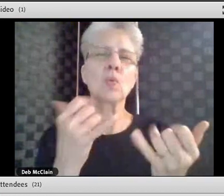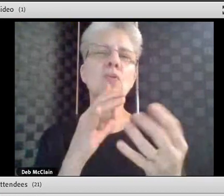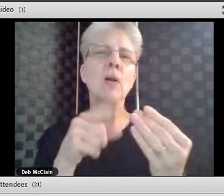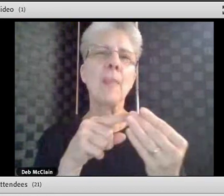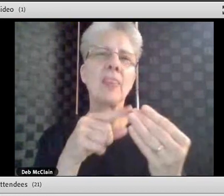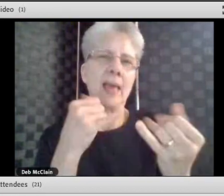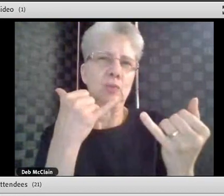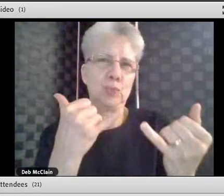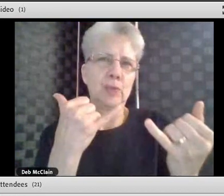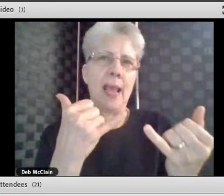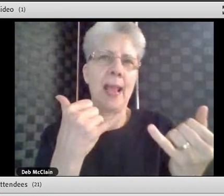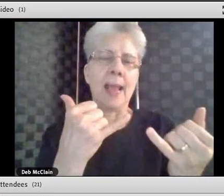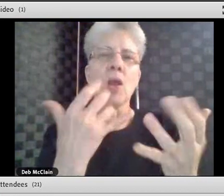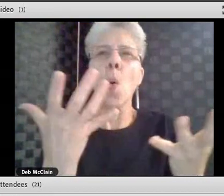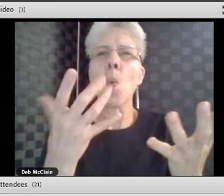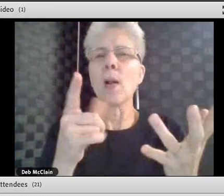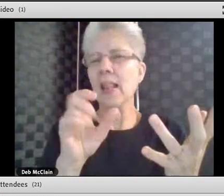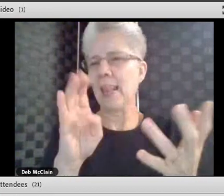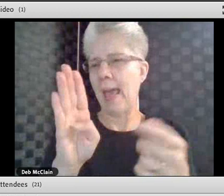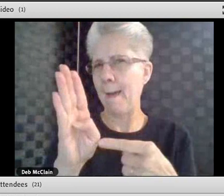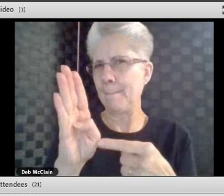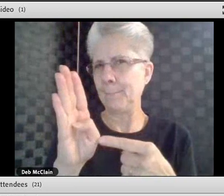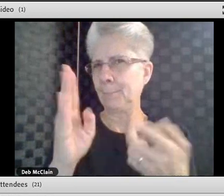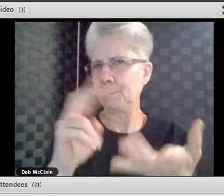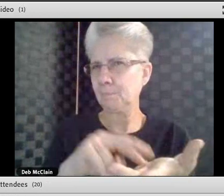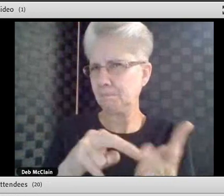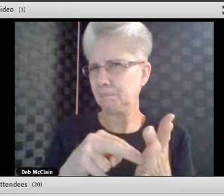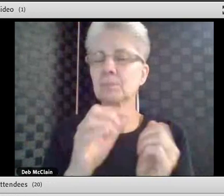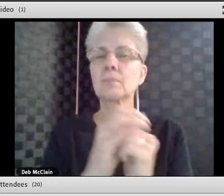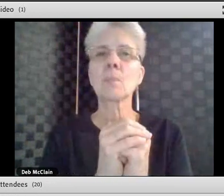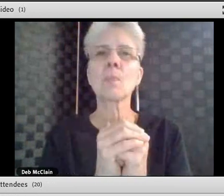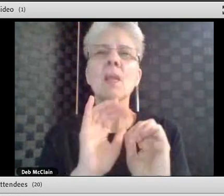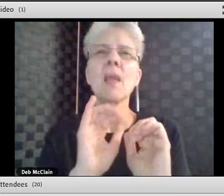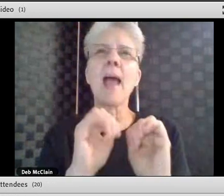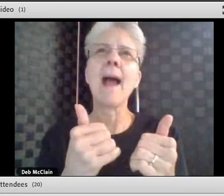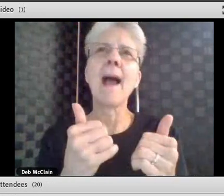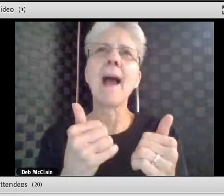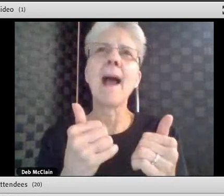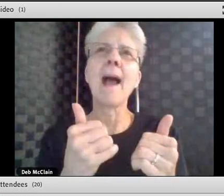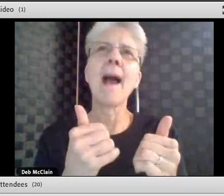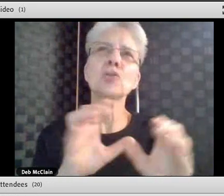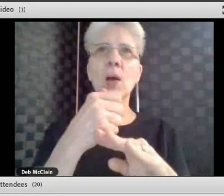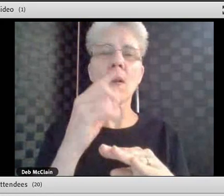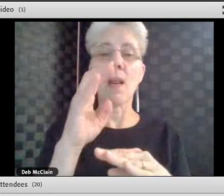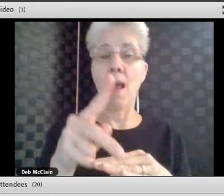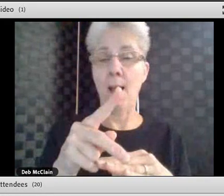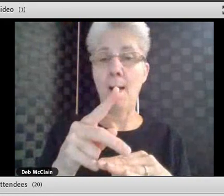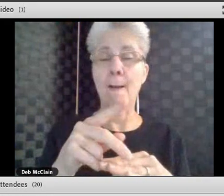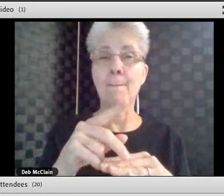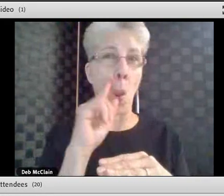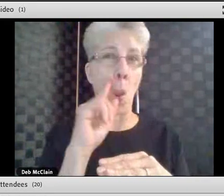is what is a lab? How do you set one up? What should it look like?